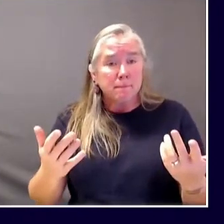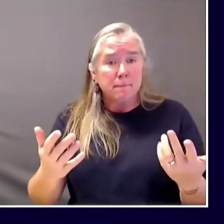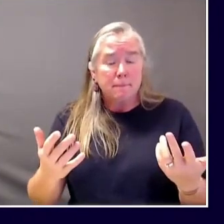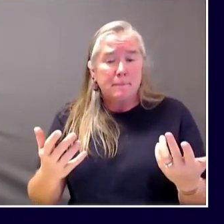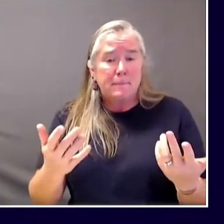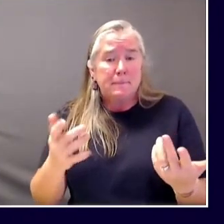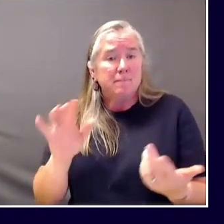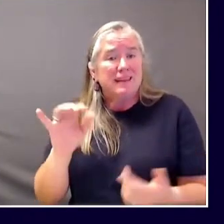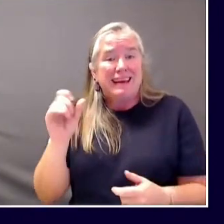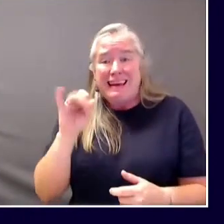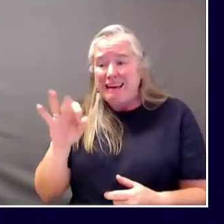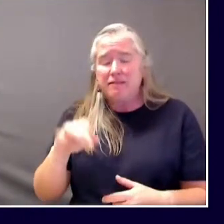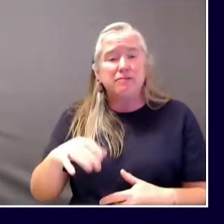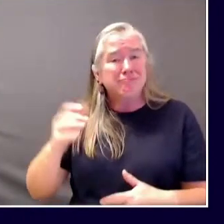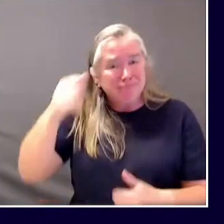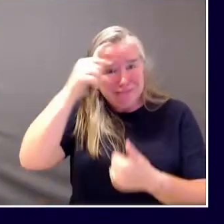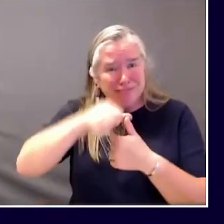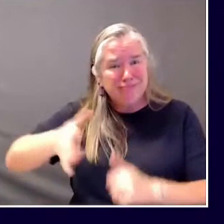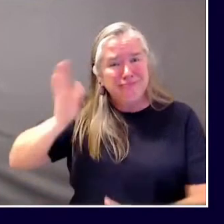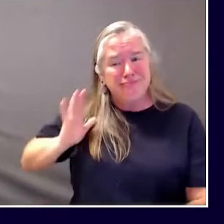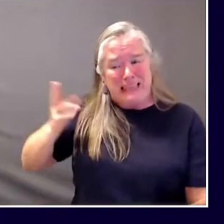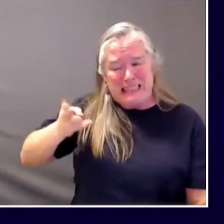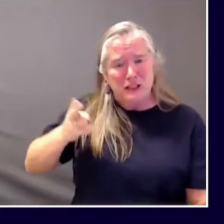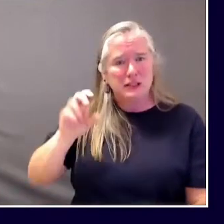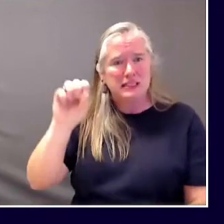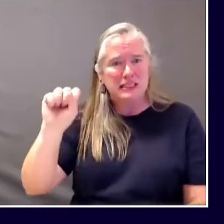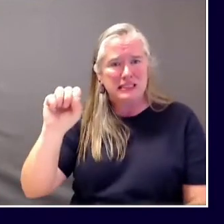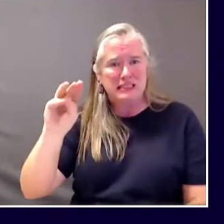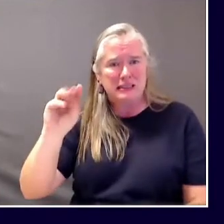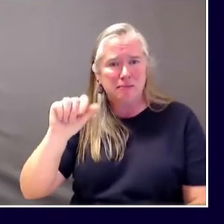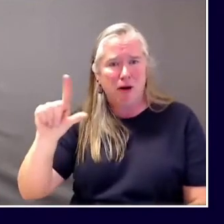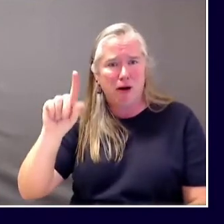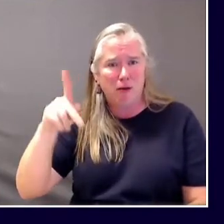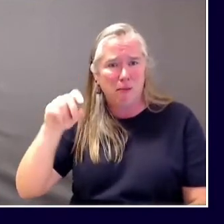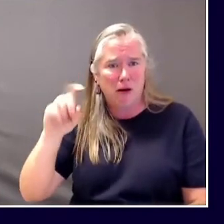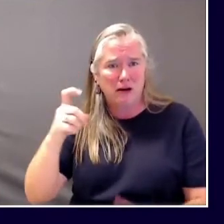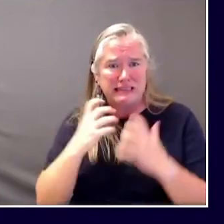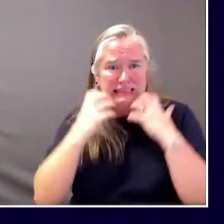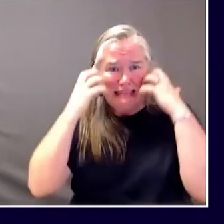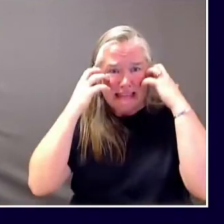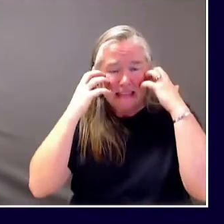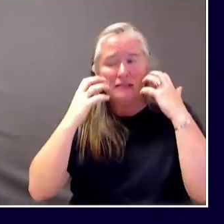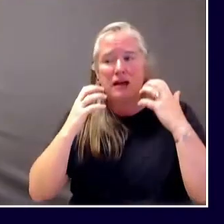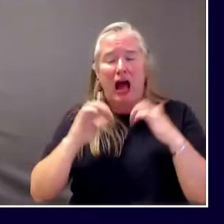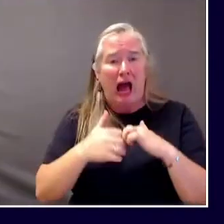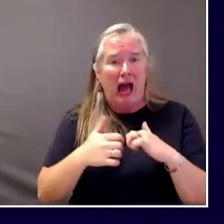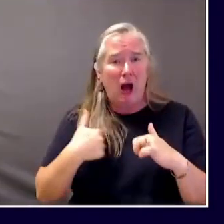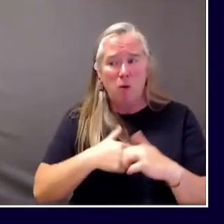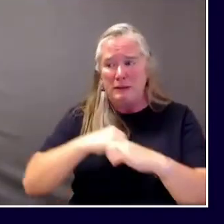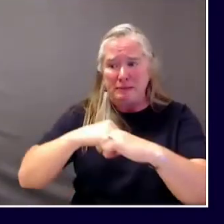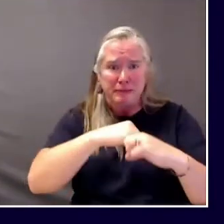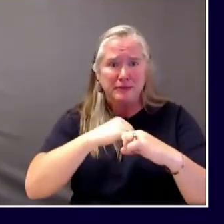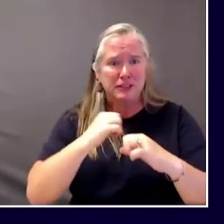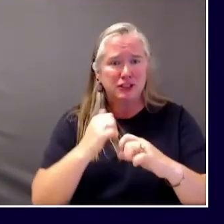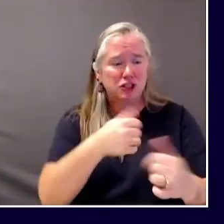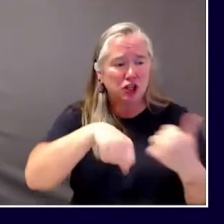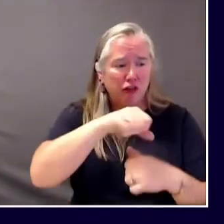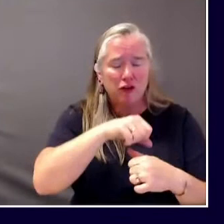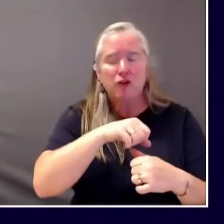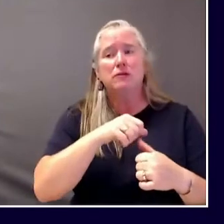smallpox you know I missed avoiding a car